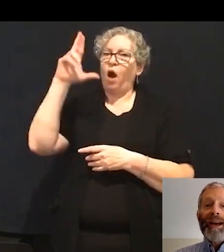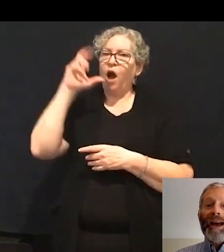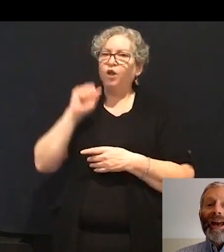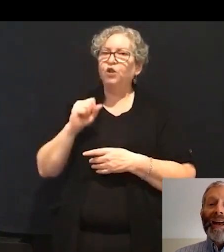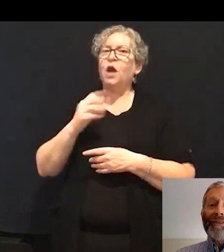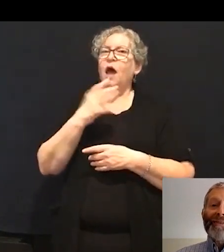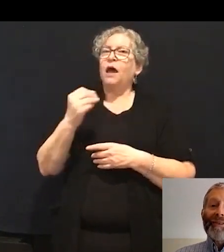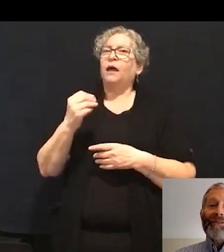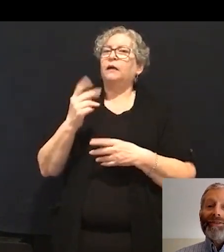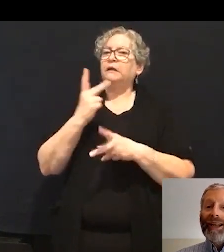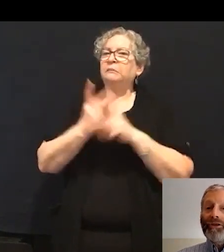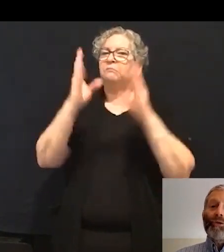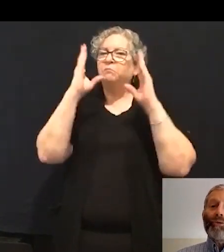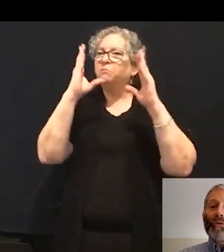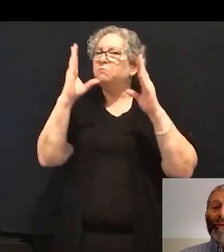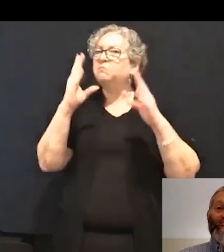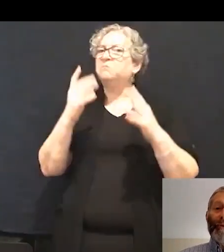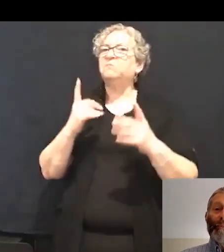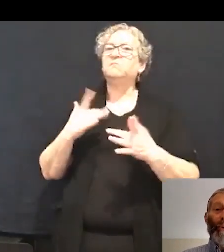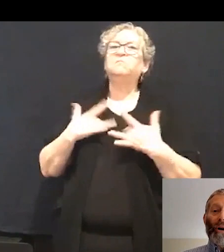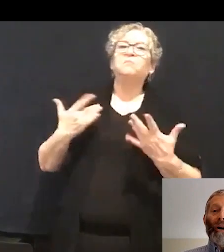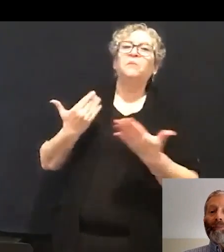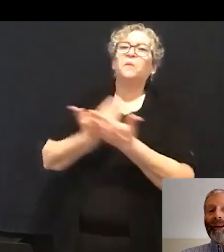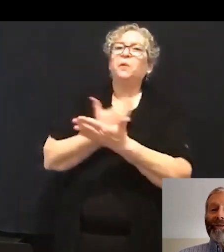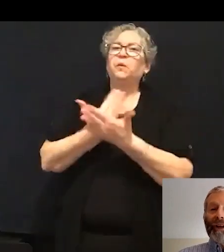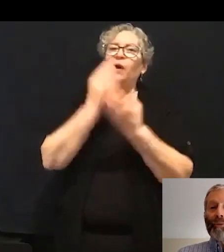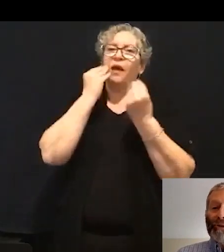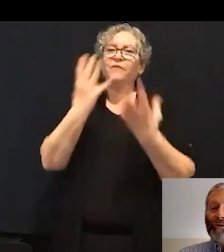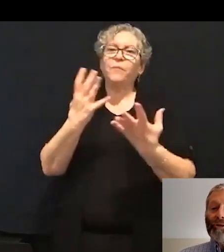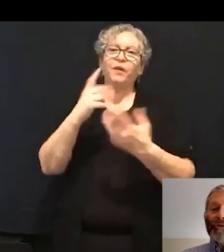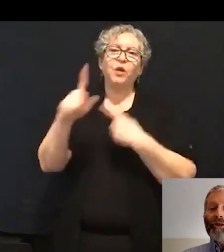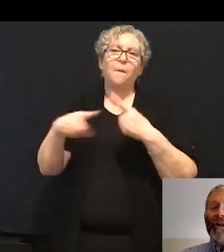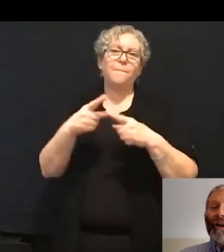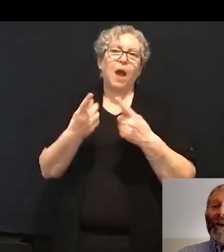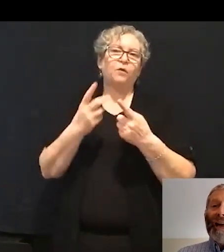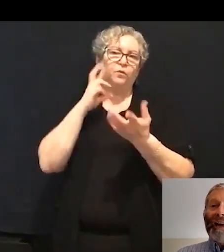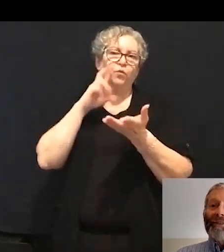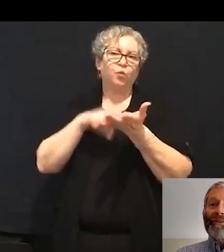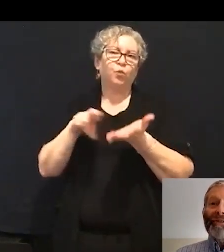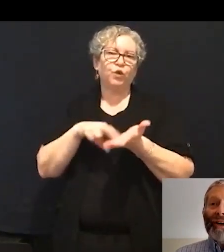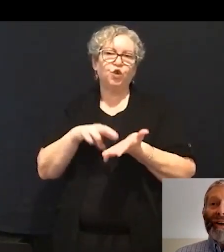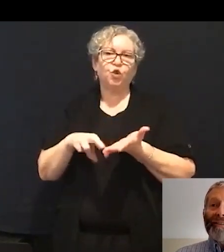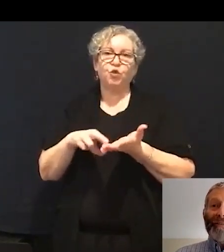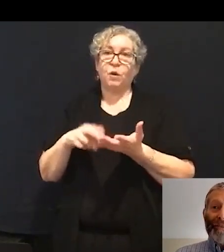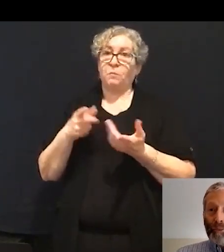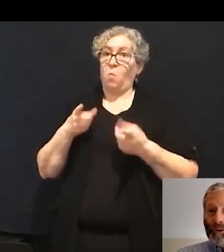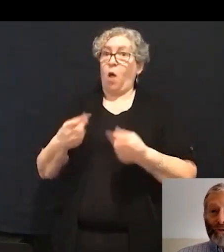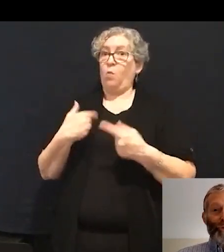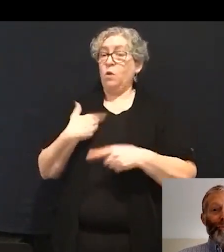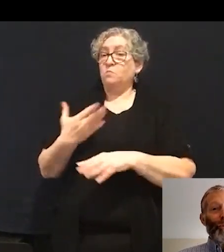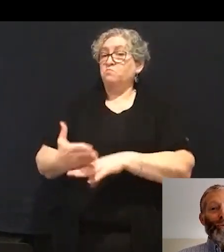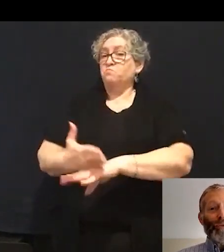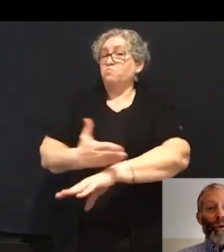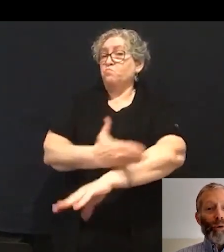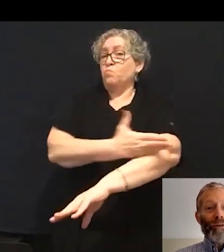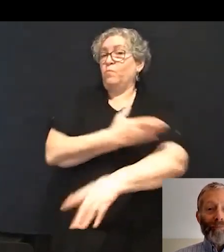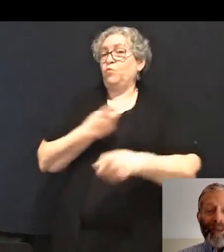And stay tuned for more updates on research as the research moves forward.